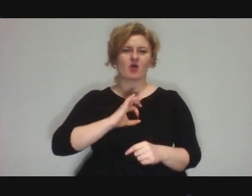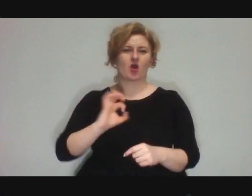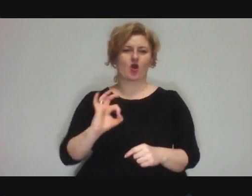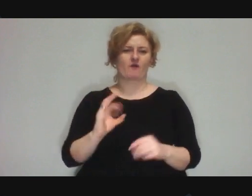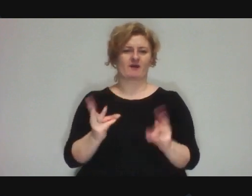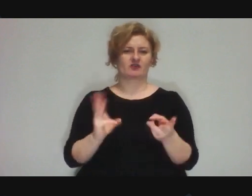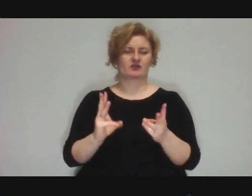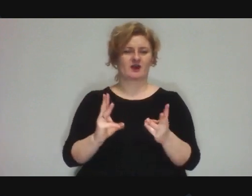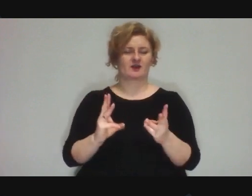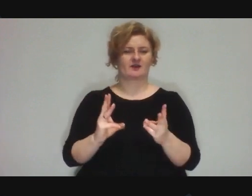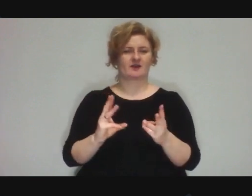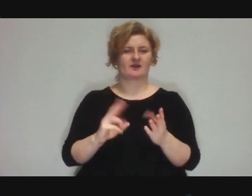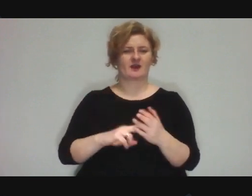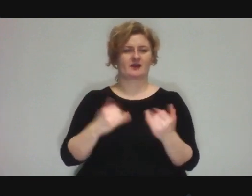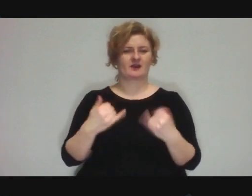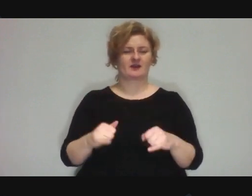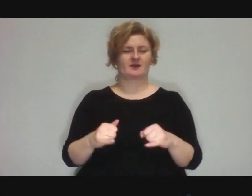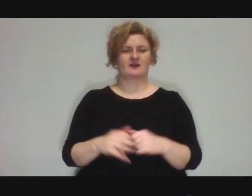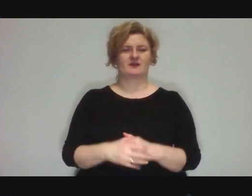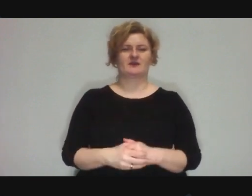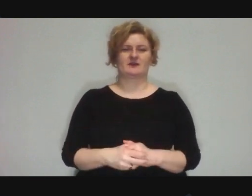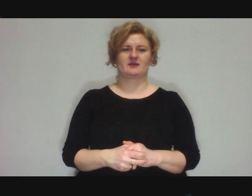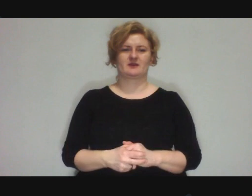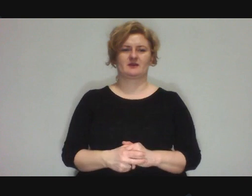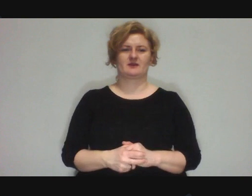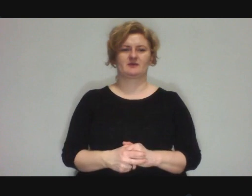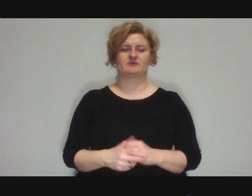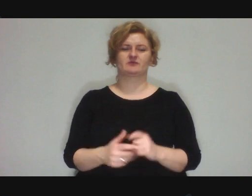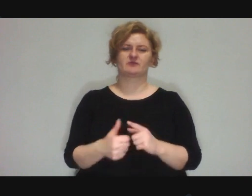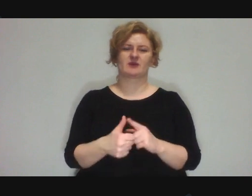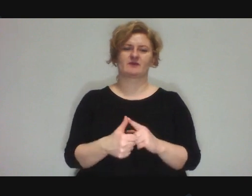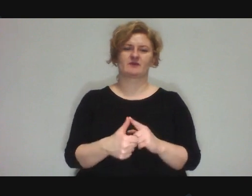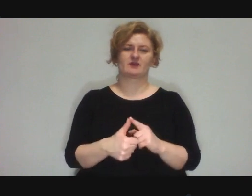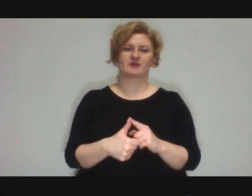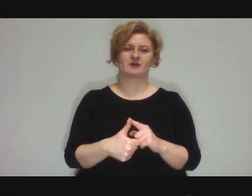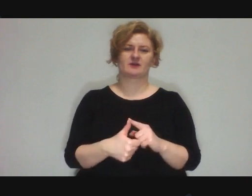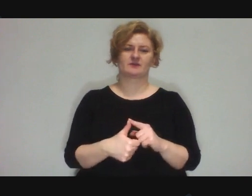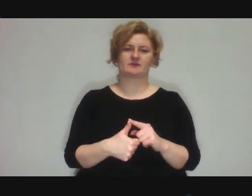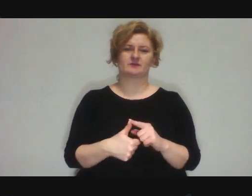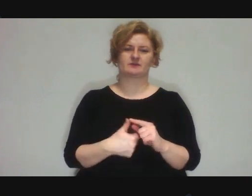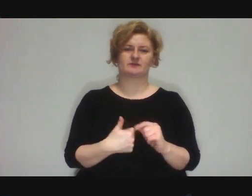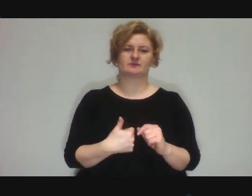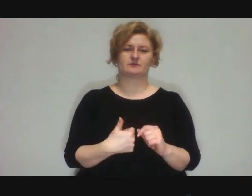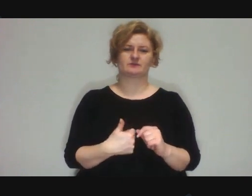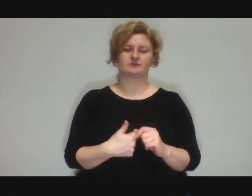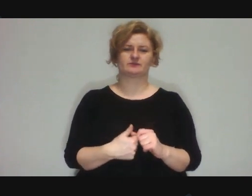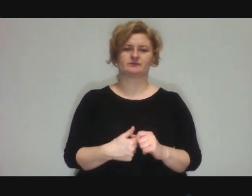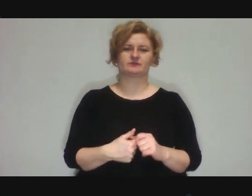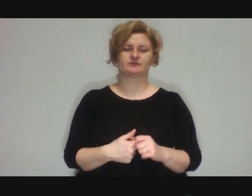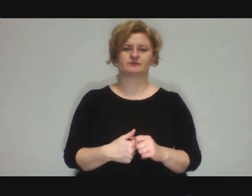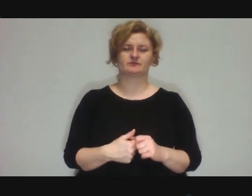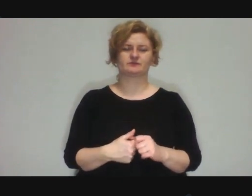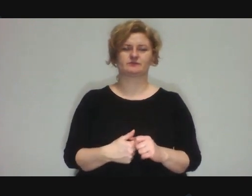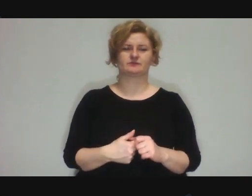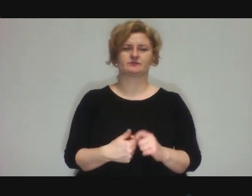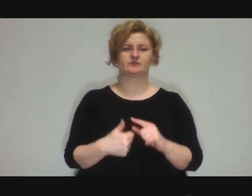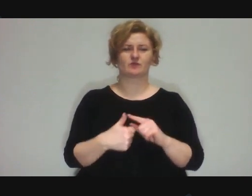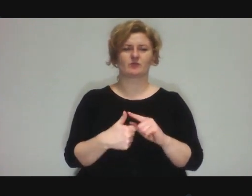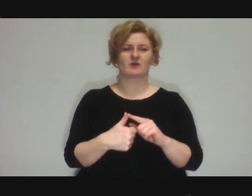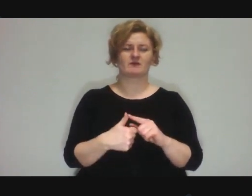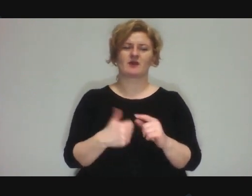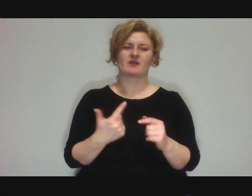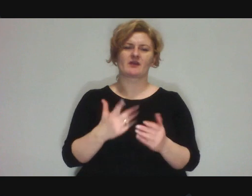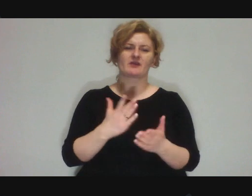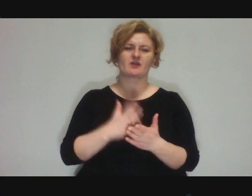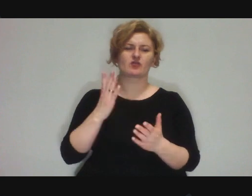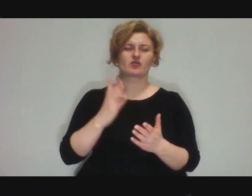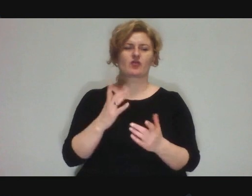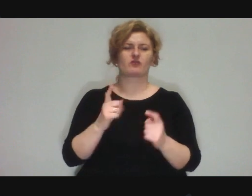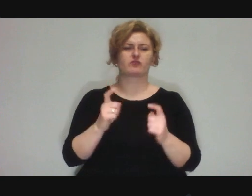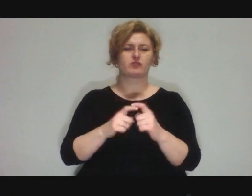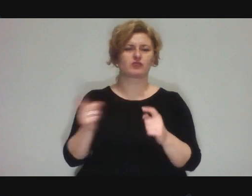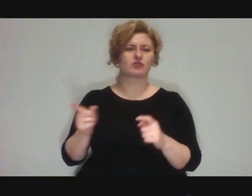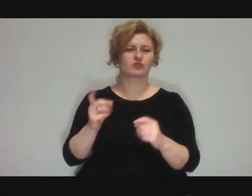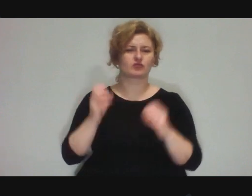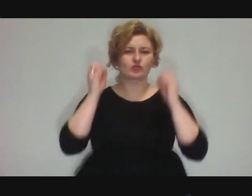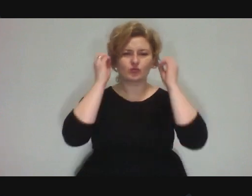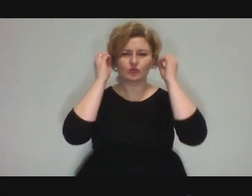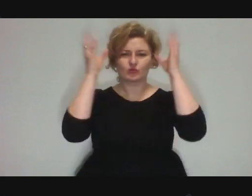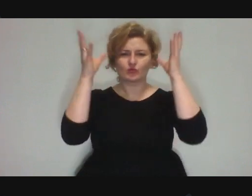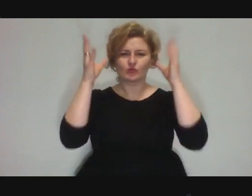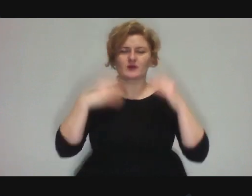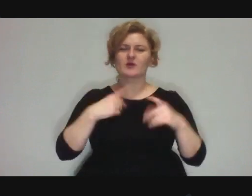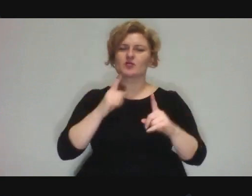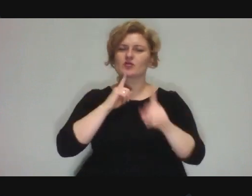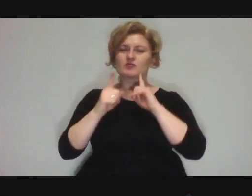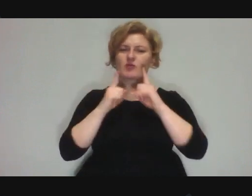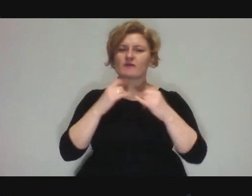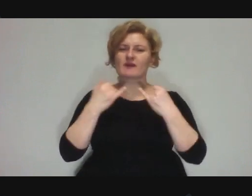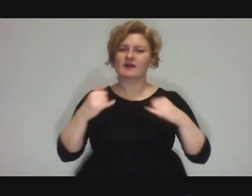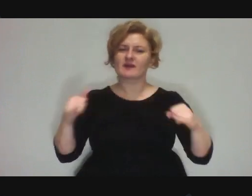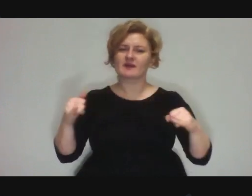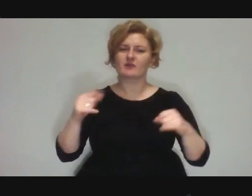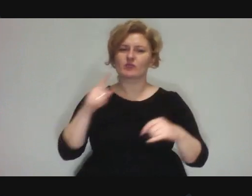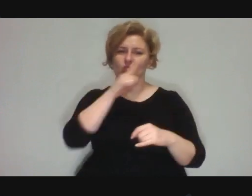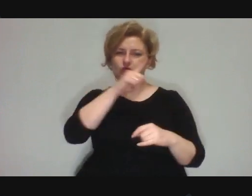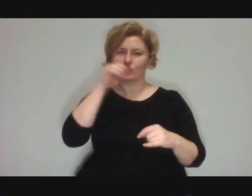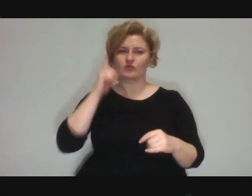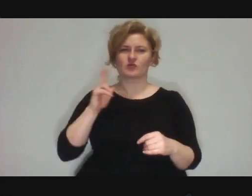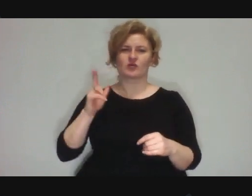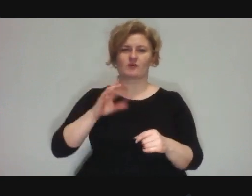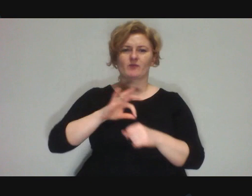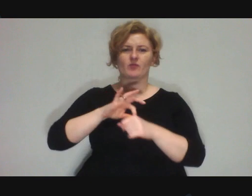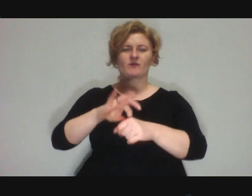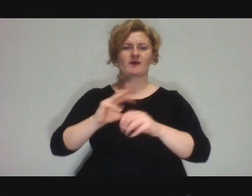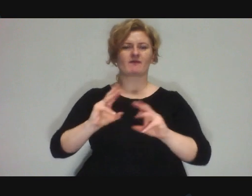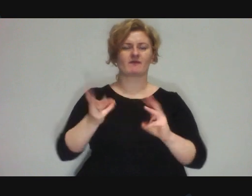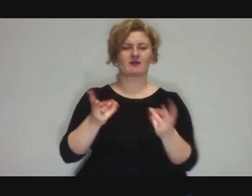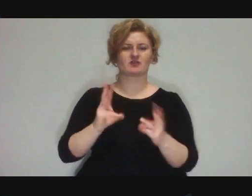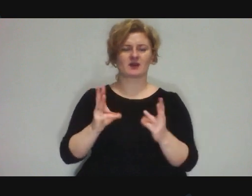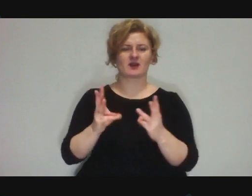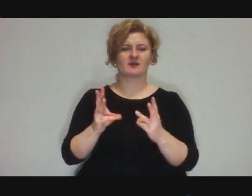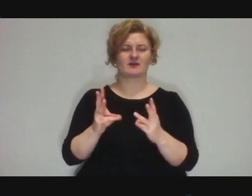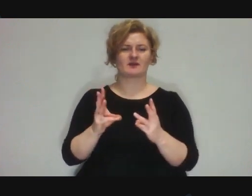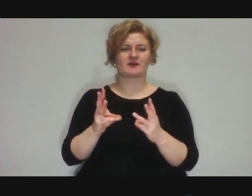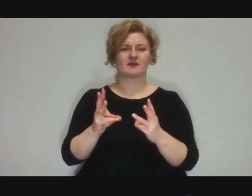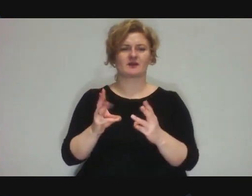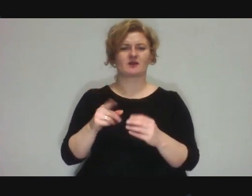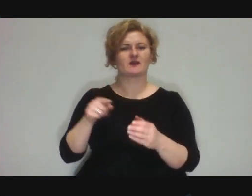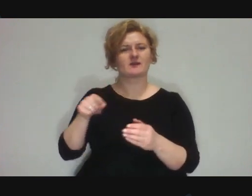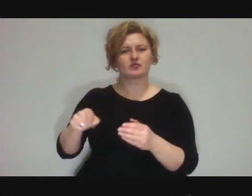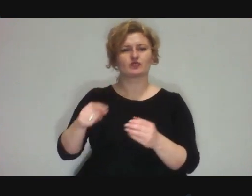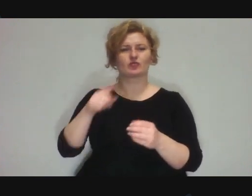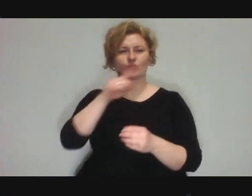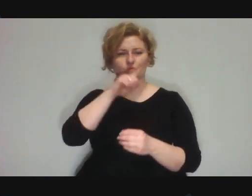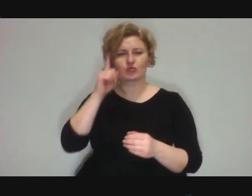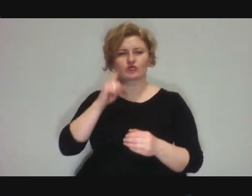First of all the issue that, not only here at the cultural centre, but also when I talk to other people who run workshops with so called difficult youth,